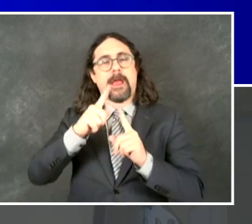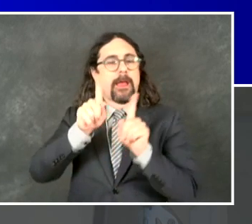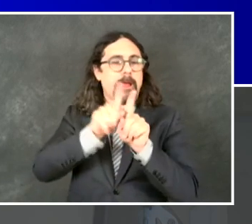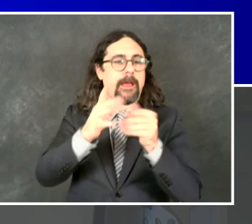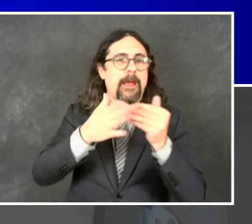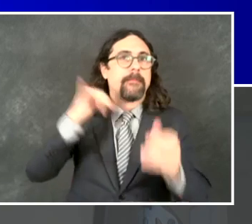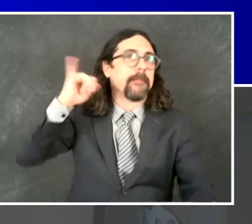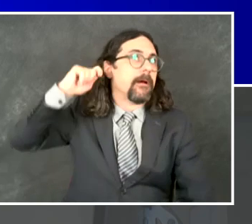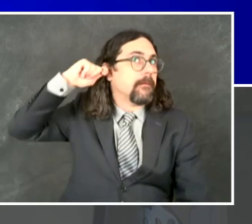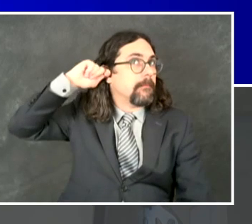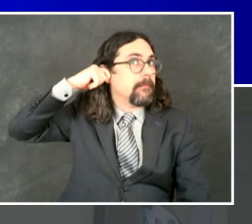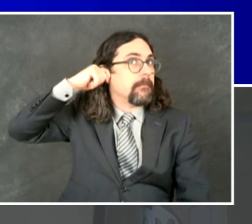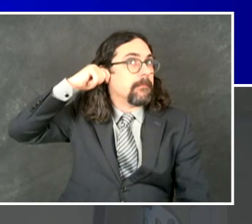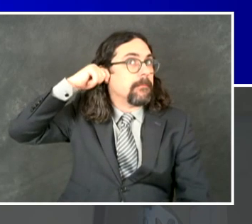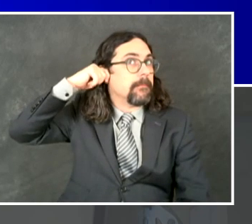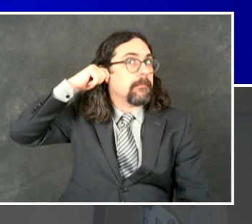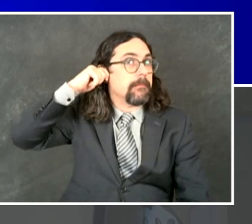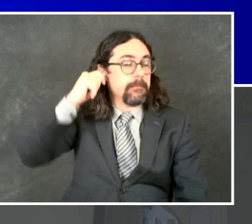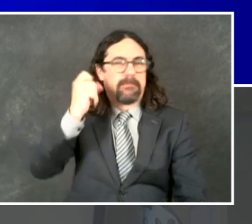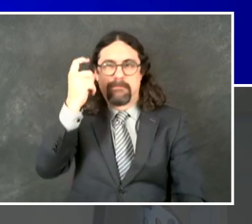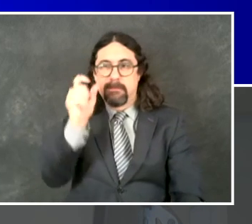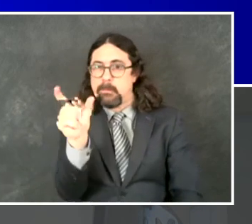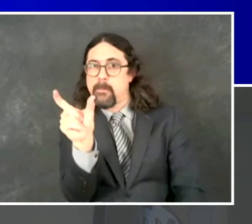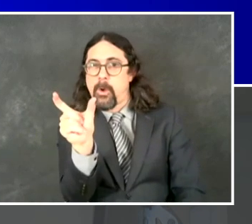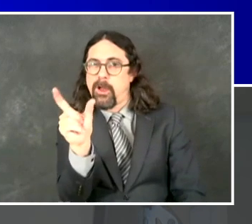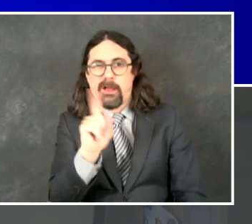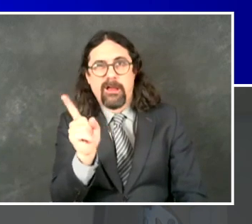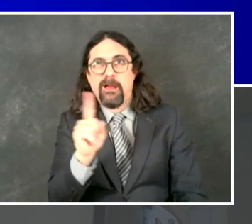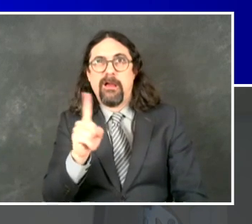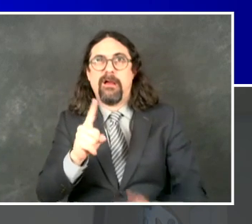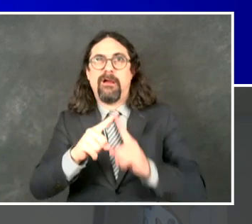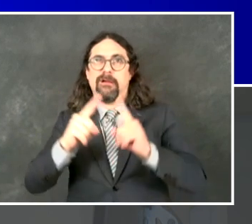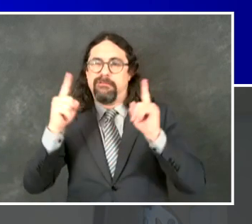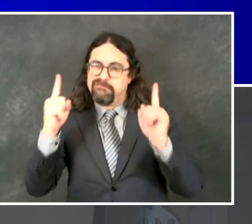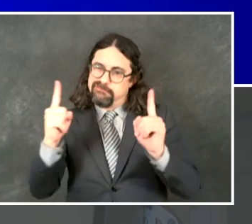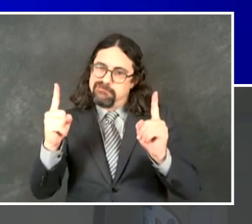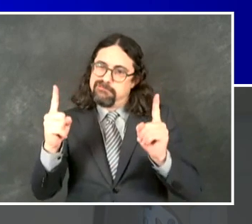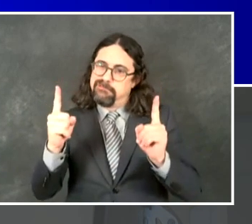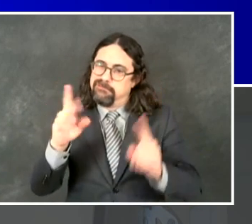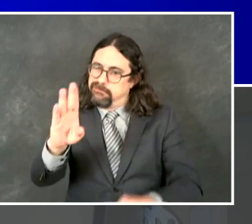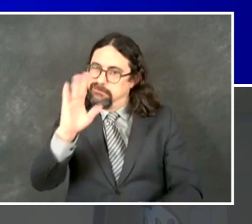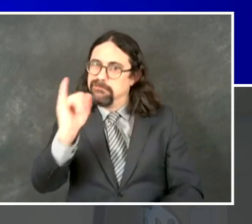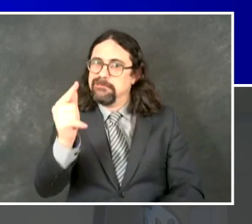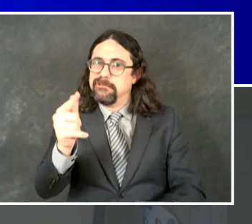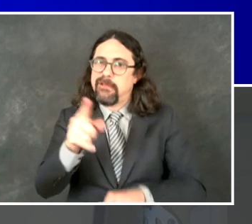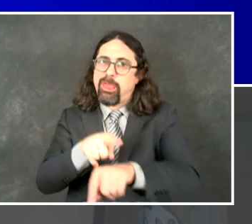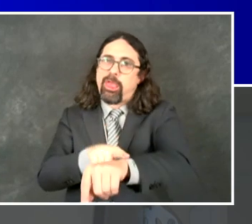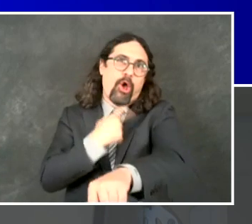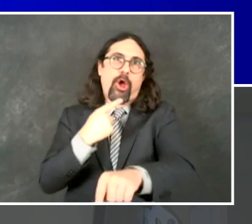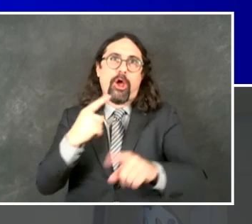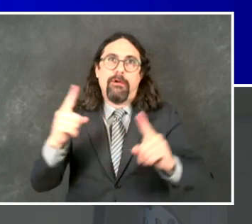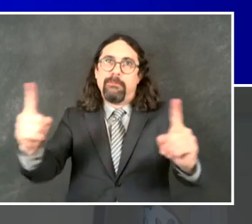TEST. NOT FUN AND EASY. VE LRYONSWG AB, YOU HAVE TO GO WAY UP INTO SOMEONE'S NOSE, HAS TO BE HANDLED